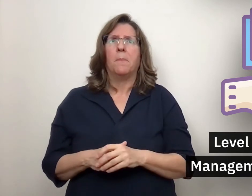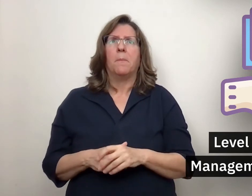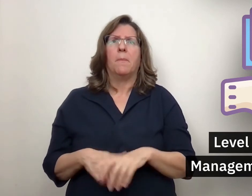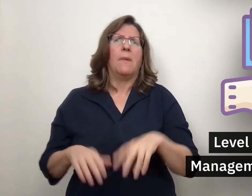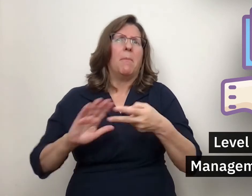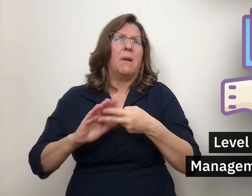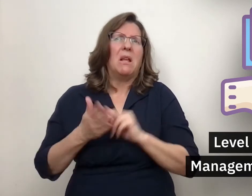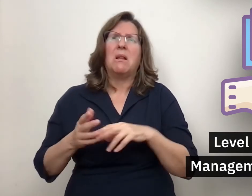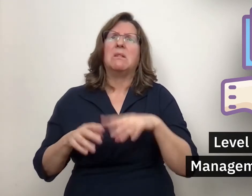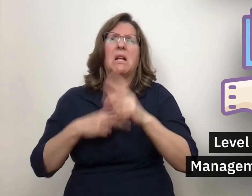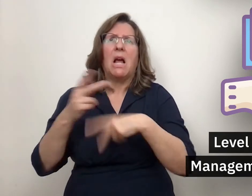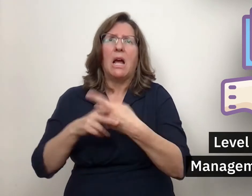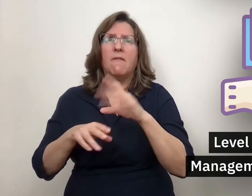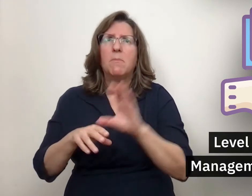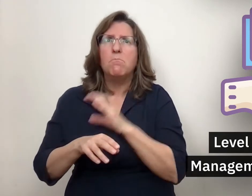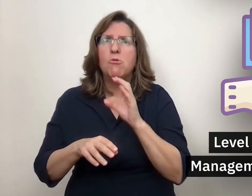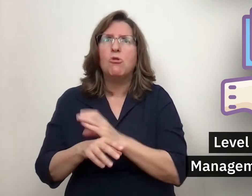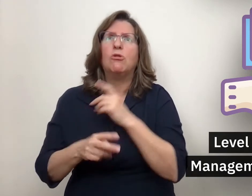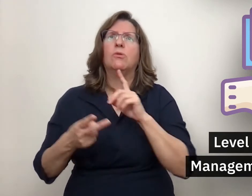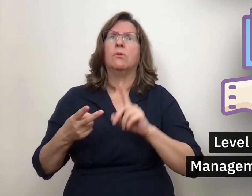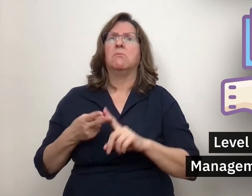This level pertains to the digital hardware used.